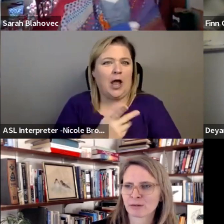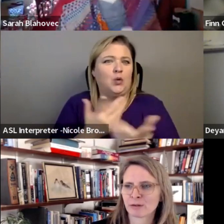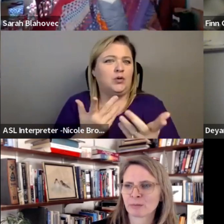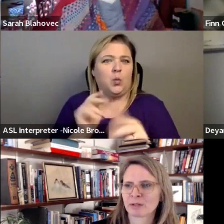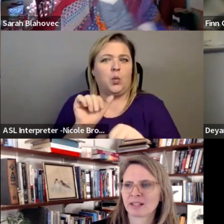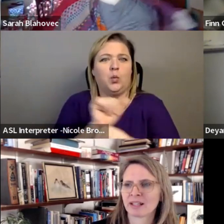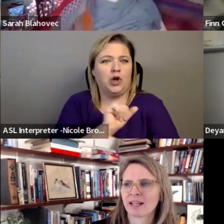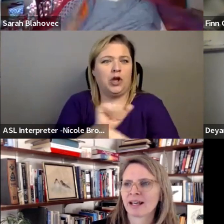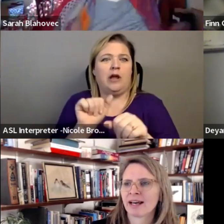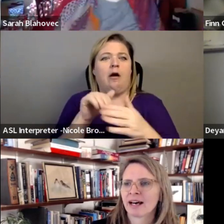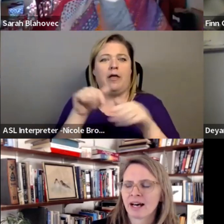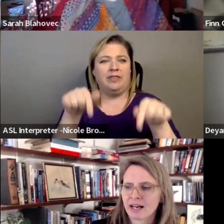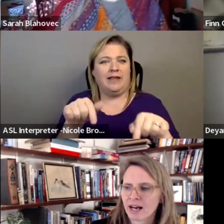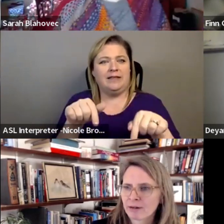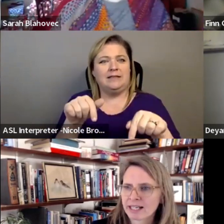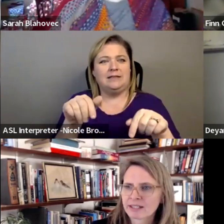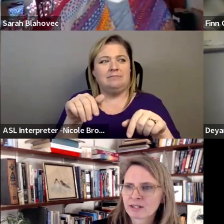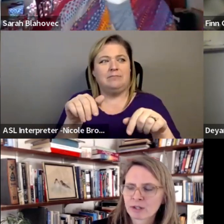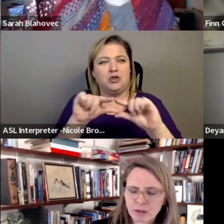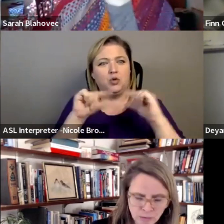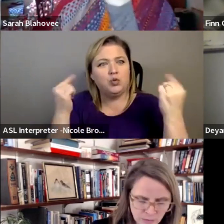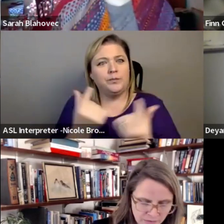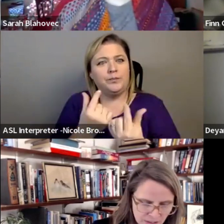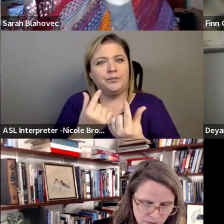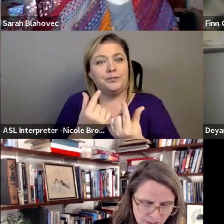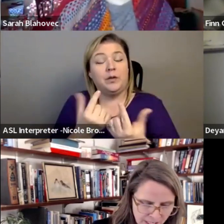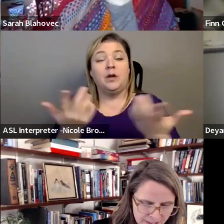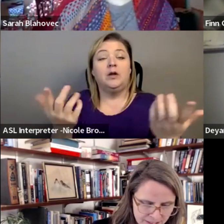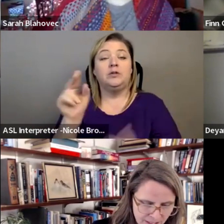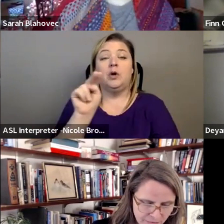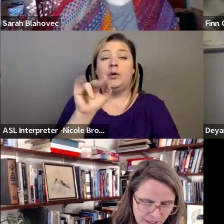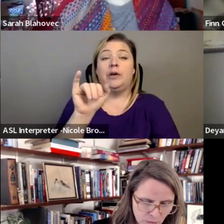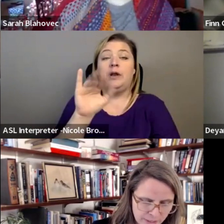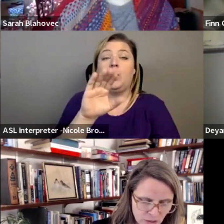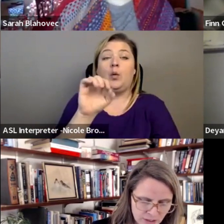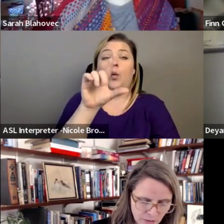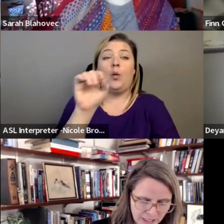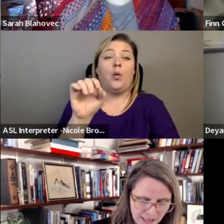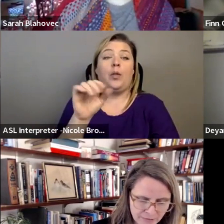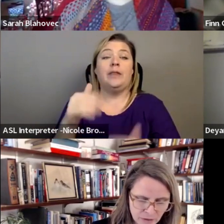a group. All right. So Nicole, we're moving to the next and final question that we have for